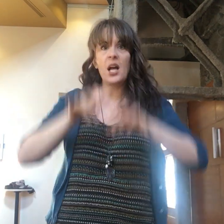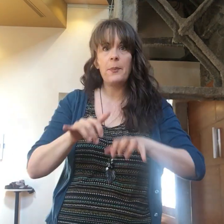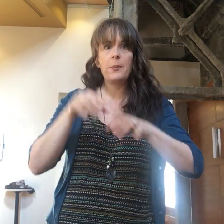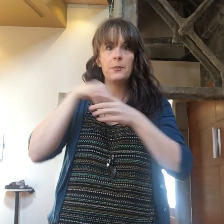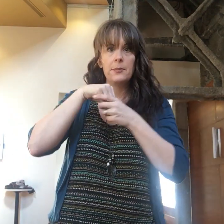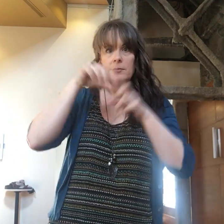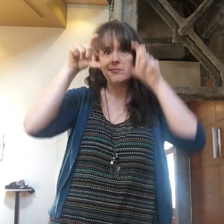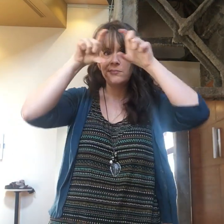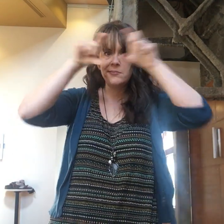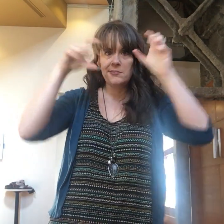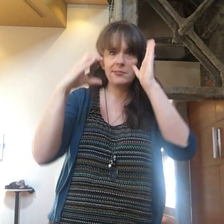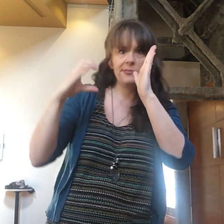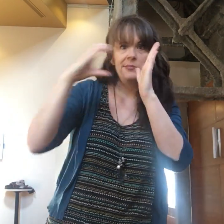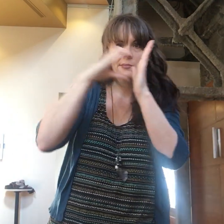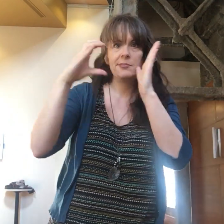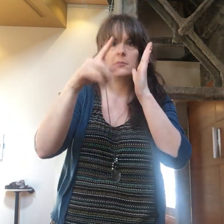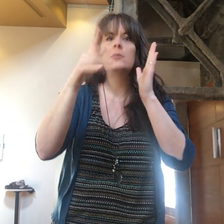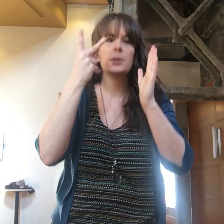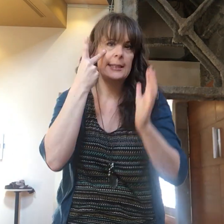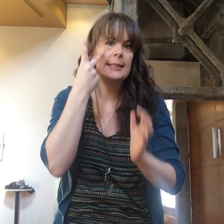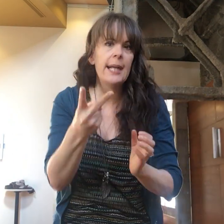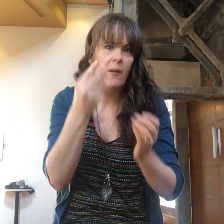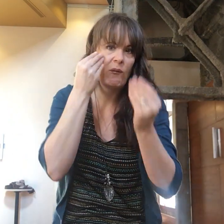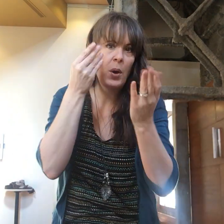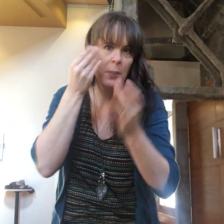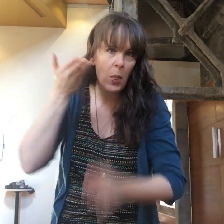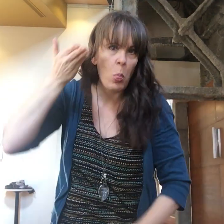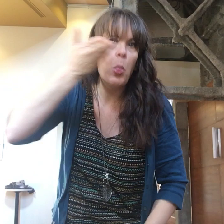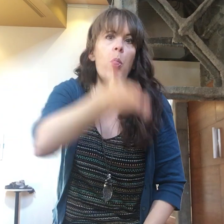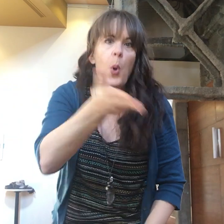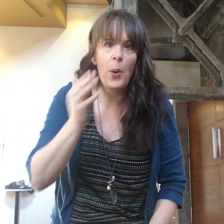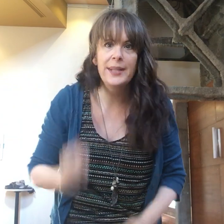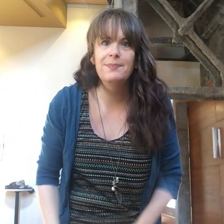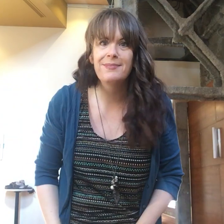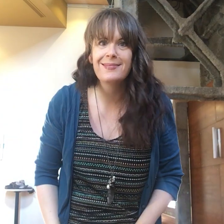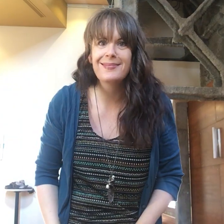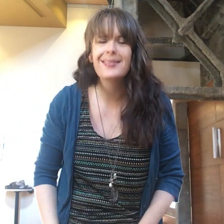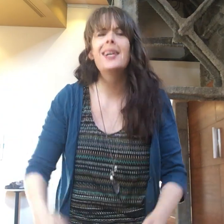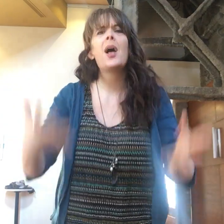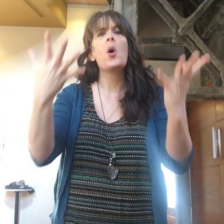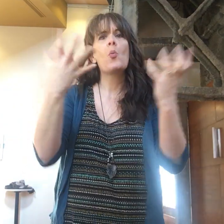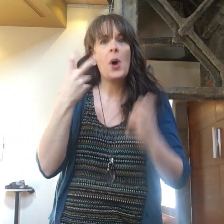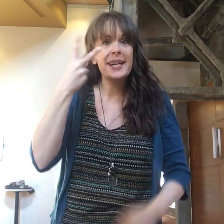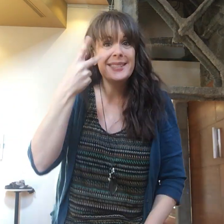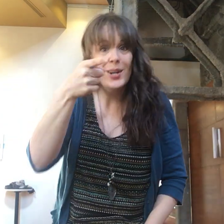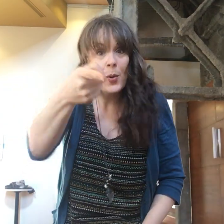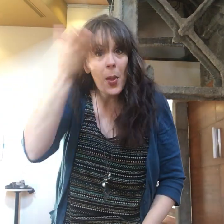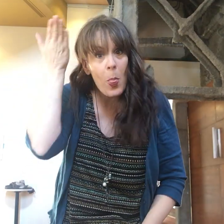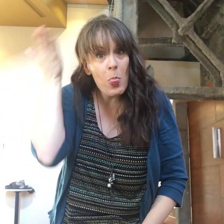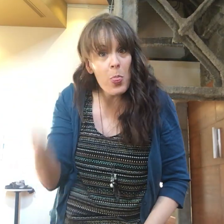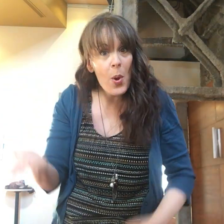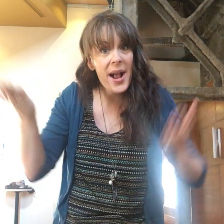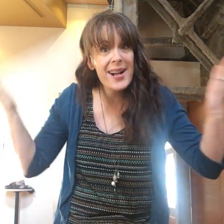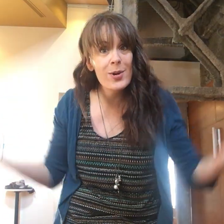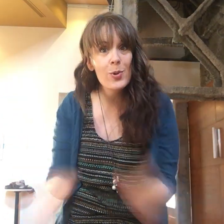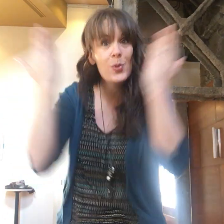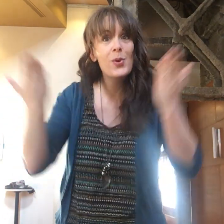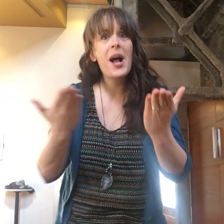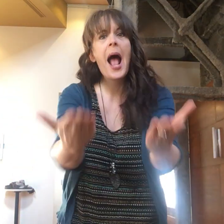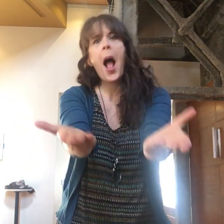We will type a whole of the information levels you will see there. We want to see you there!